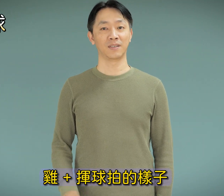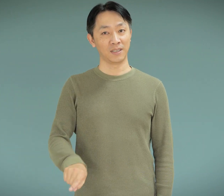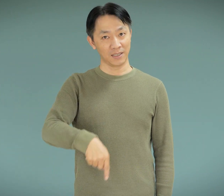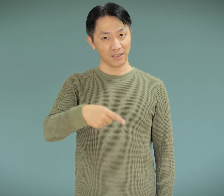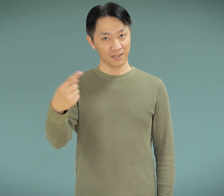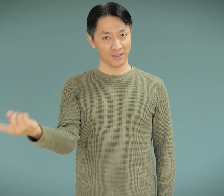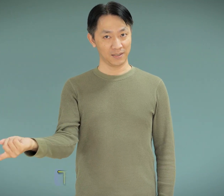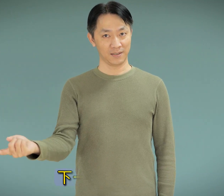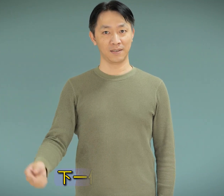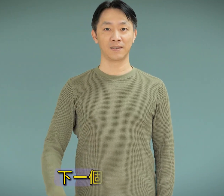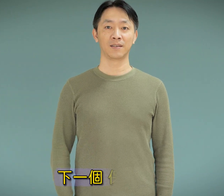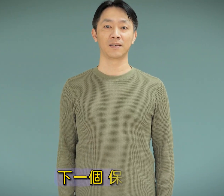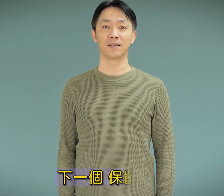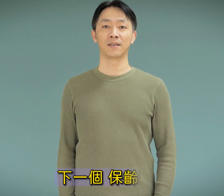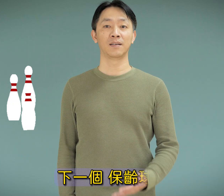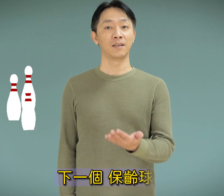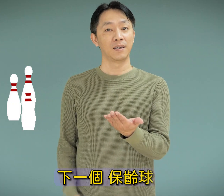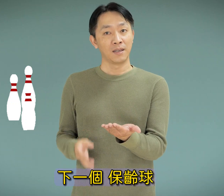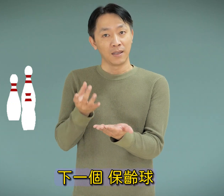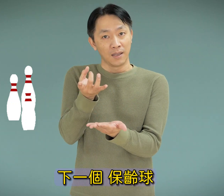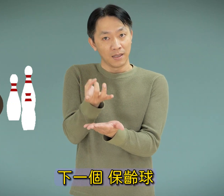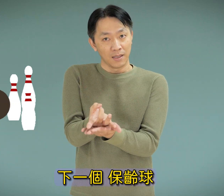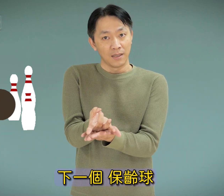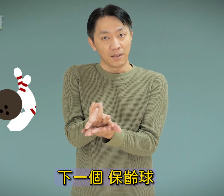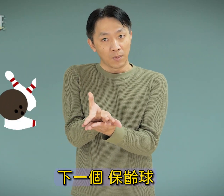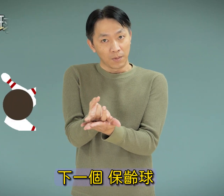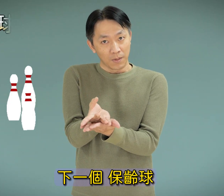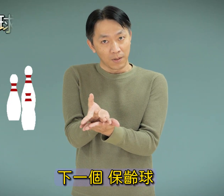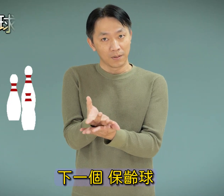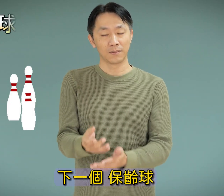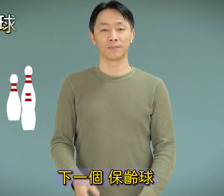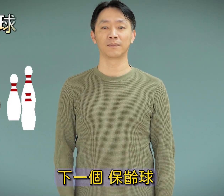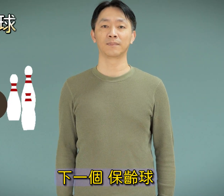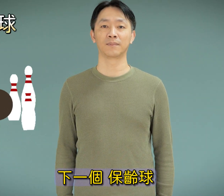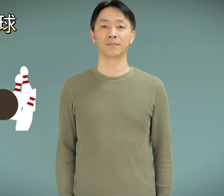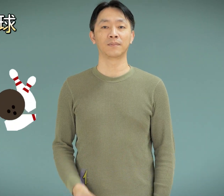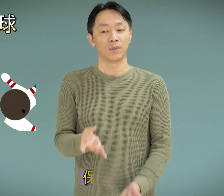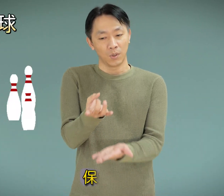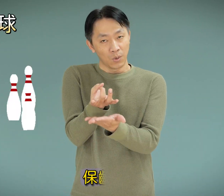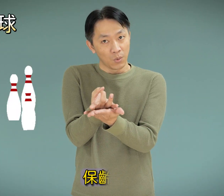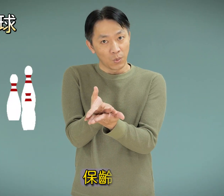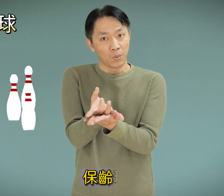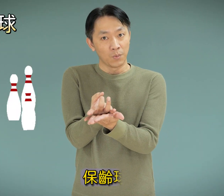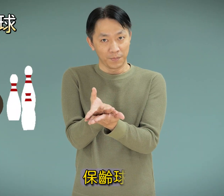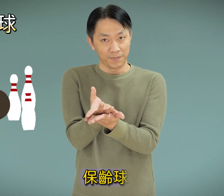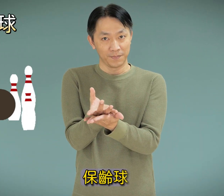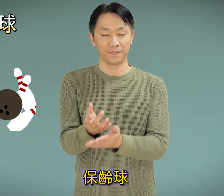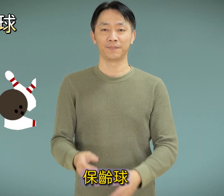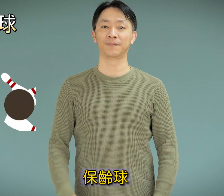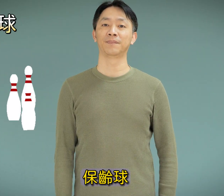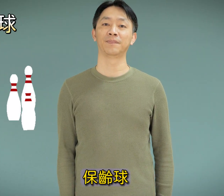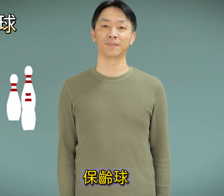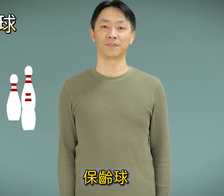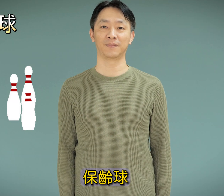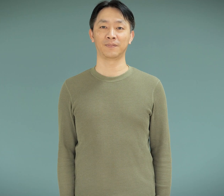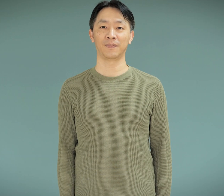next one is.. BOWLING